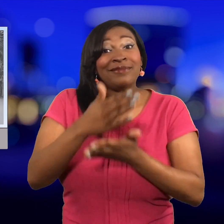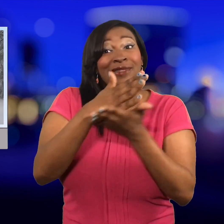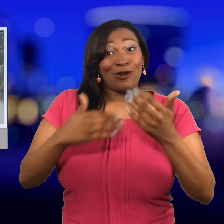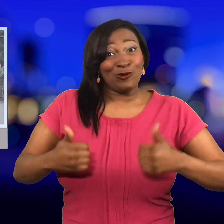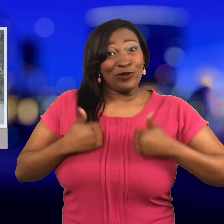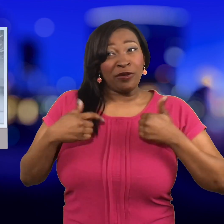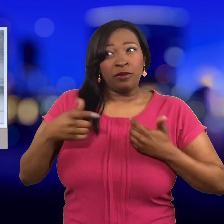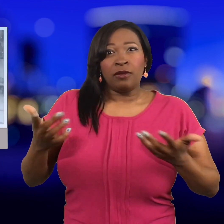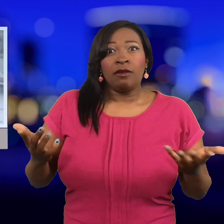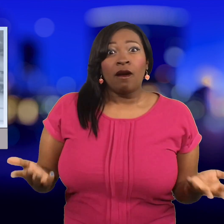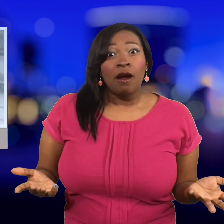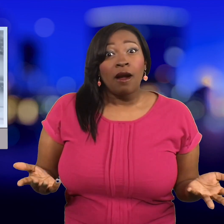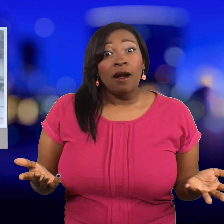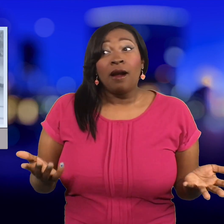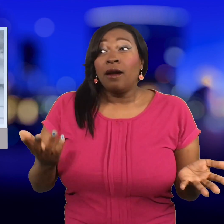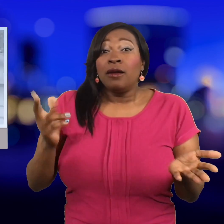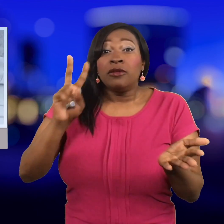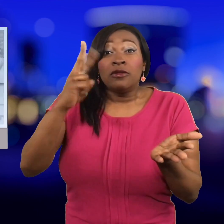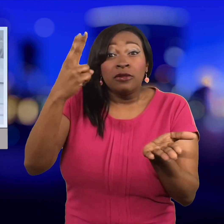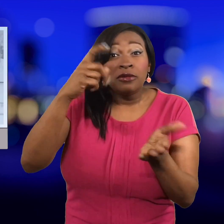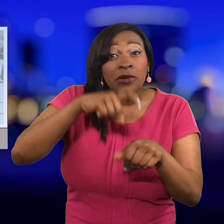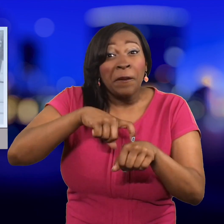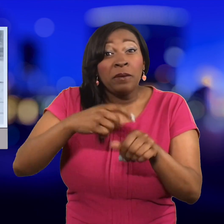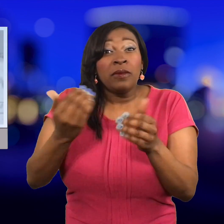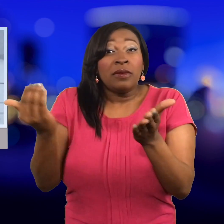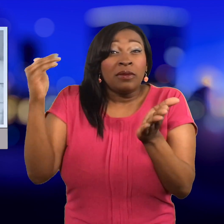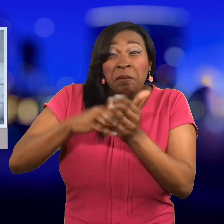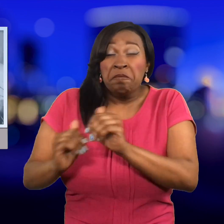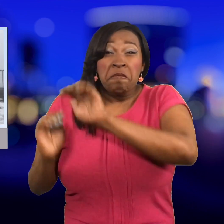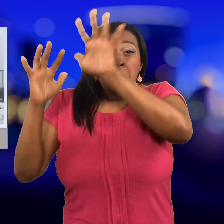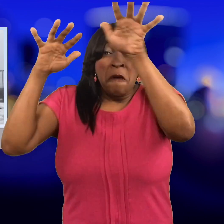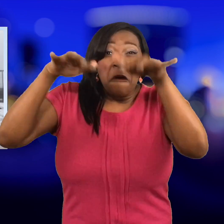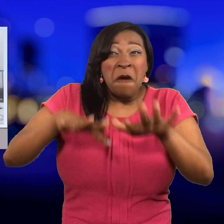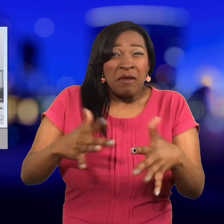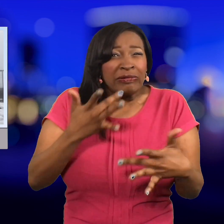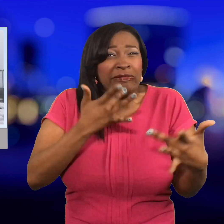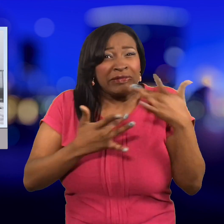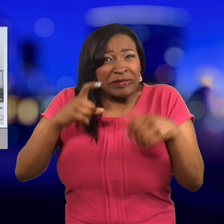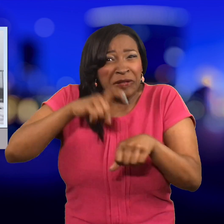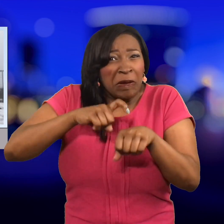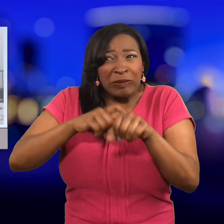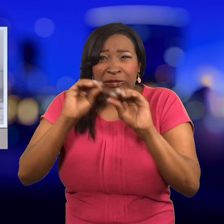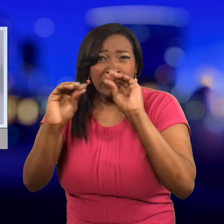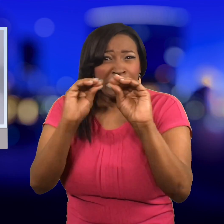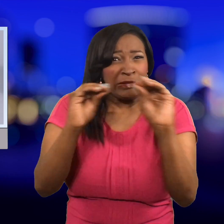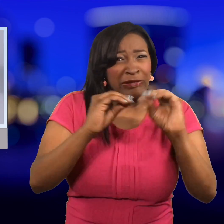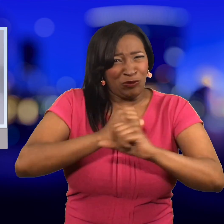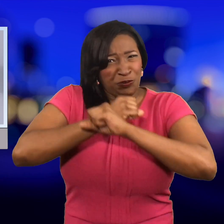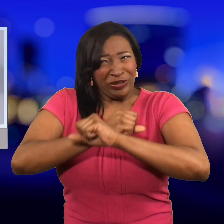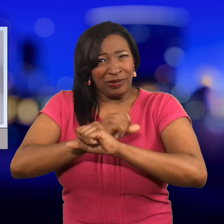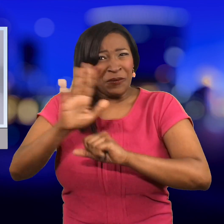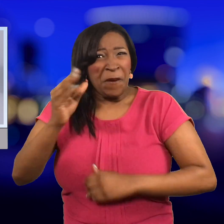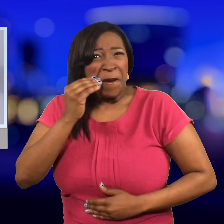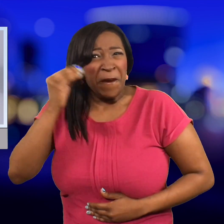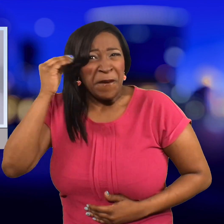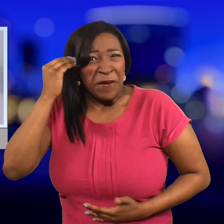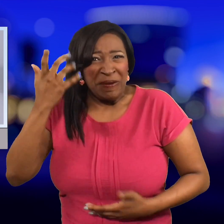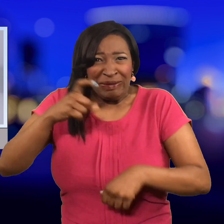Some residents are now in a race against time to rebuild the seawall to protect their homes